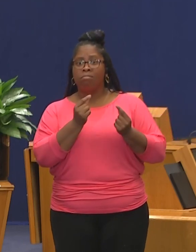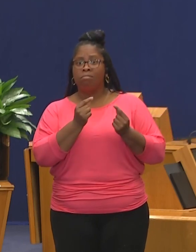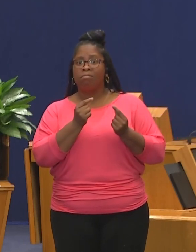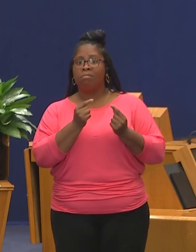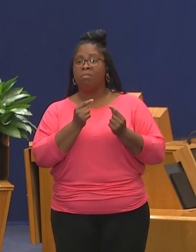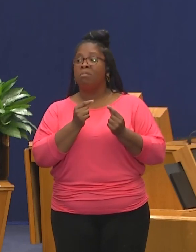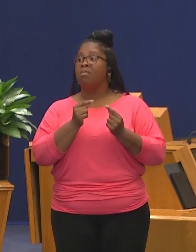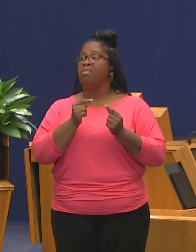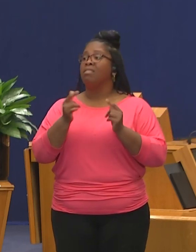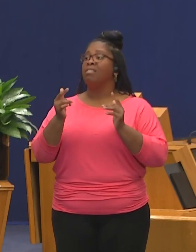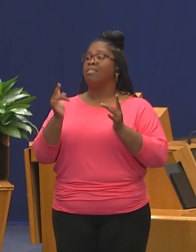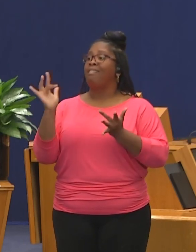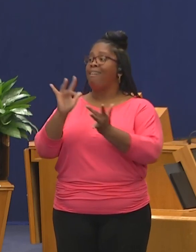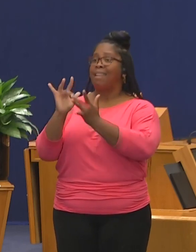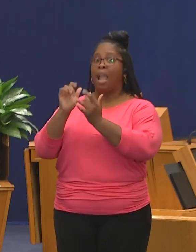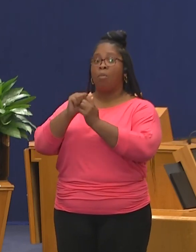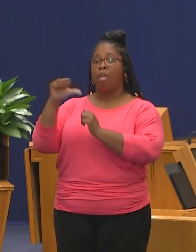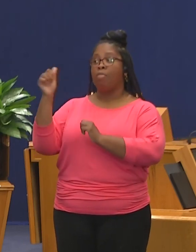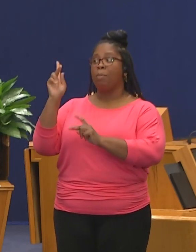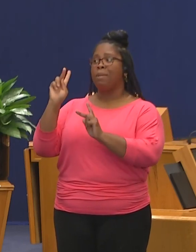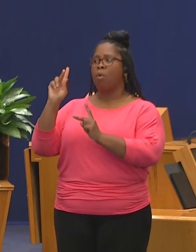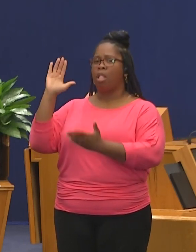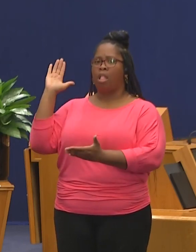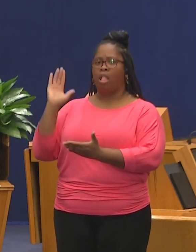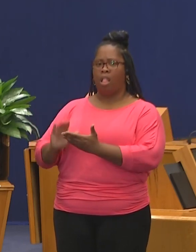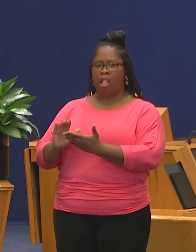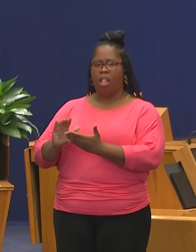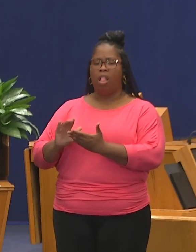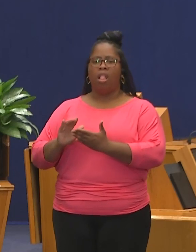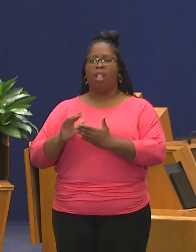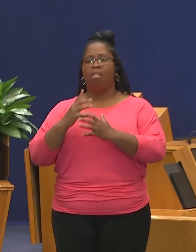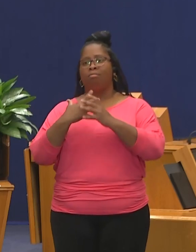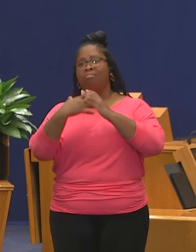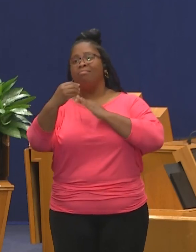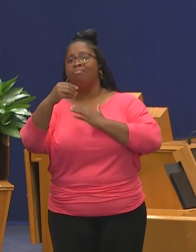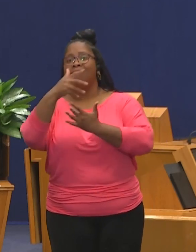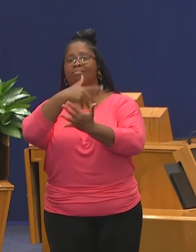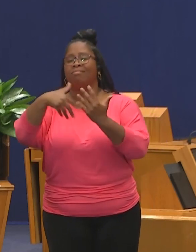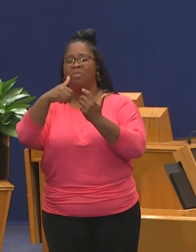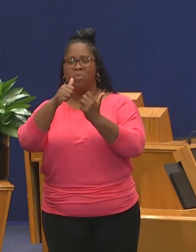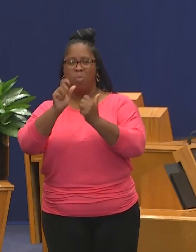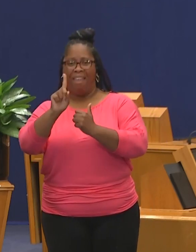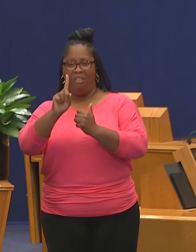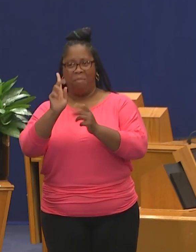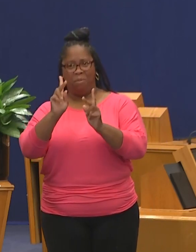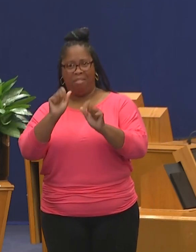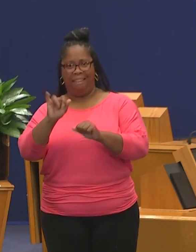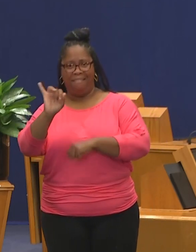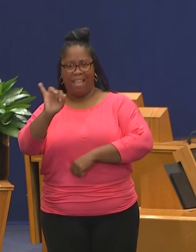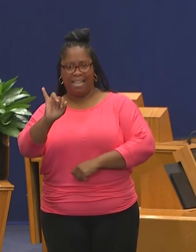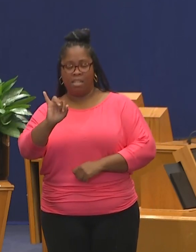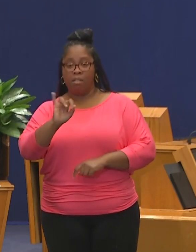THE CONTACT WITH PEOPLE WHO MAY CARRY THE VIRUS AND IN PLACES WHERE IB EFFECTED PEOPLE MAY BE